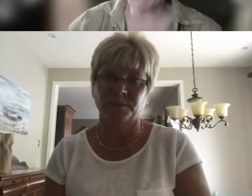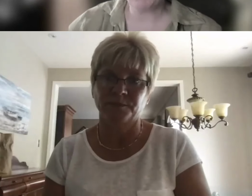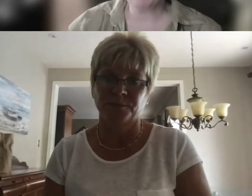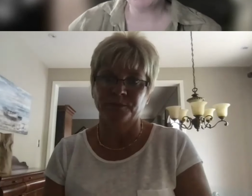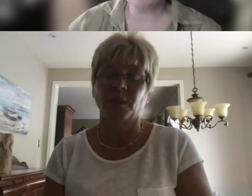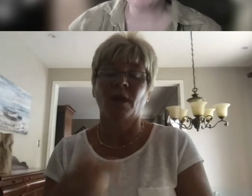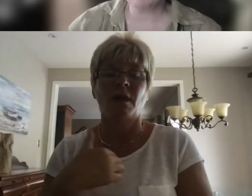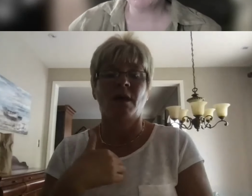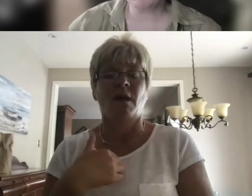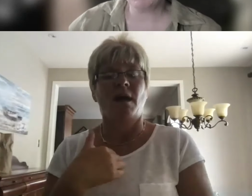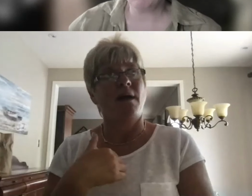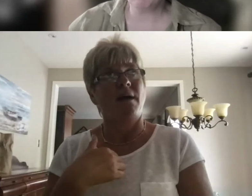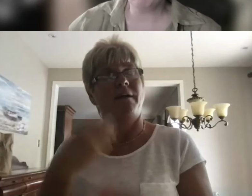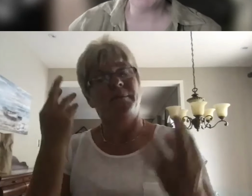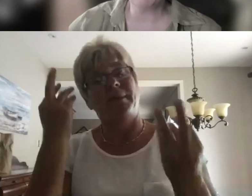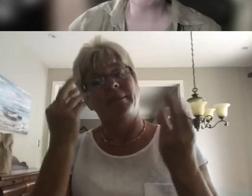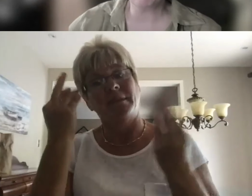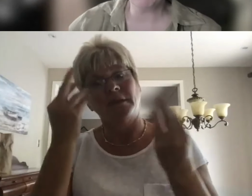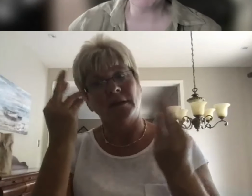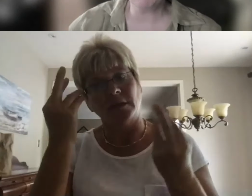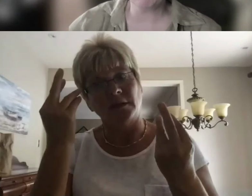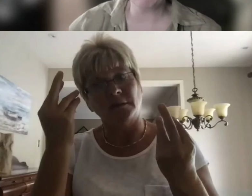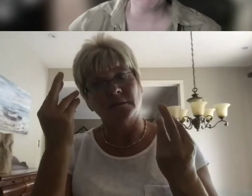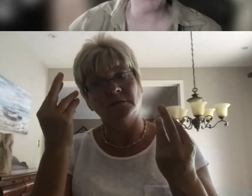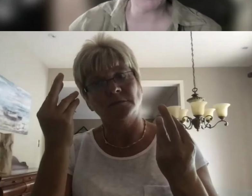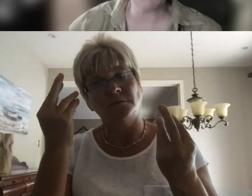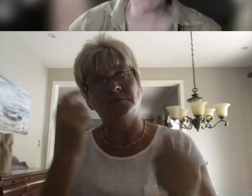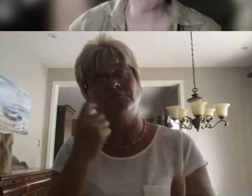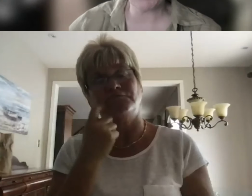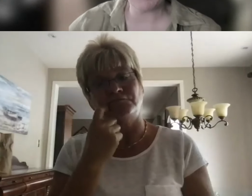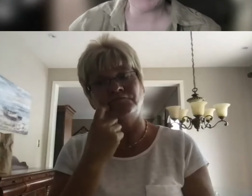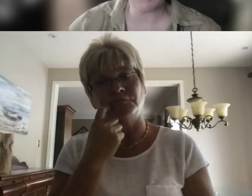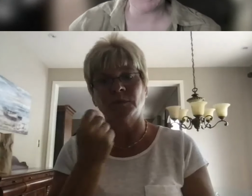about is whether full proportional representation,